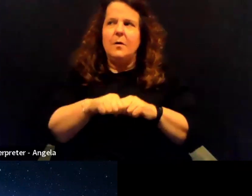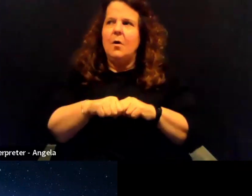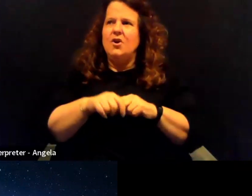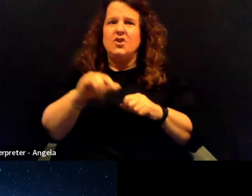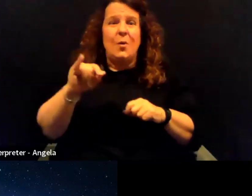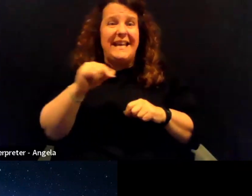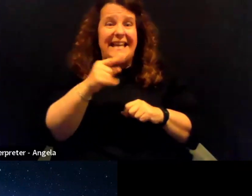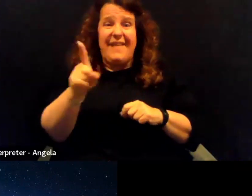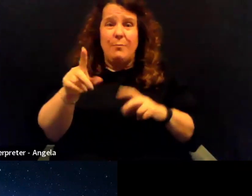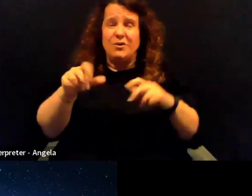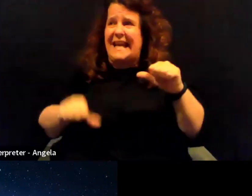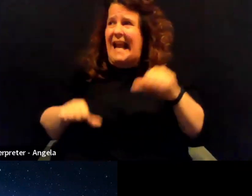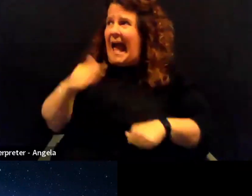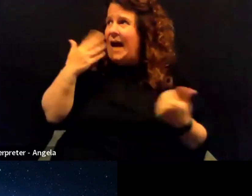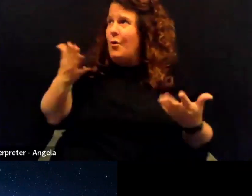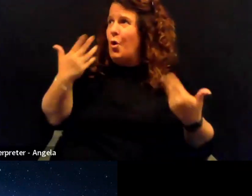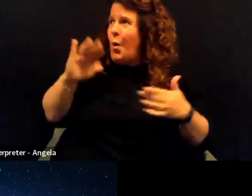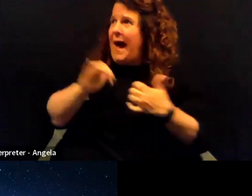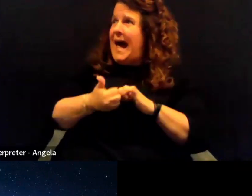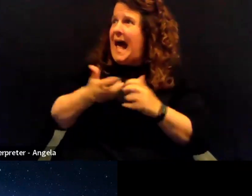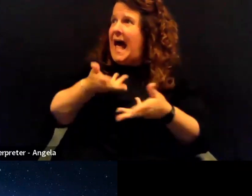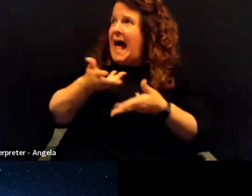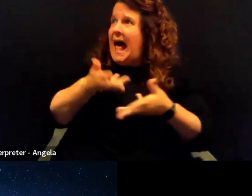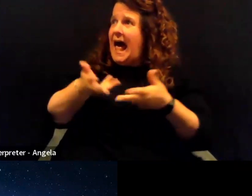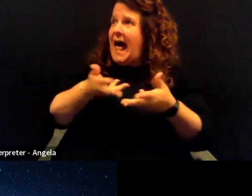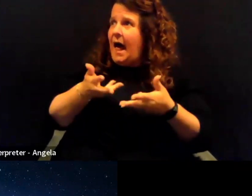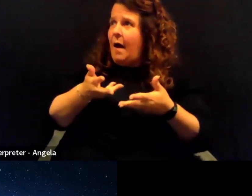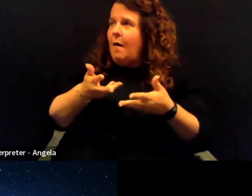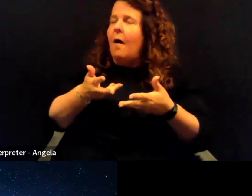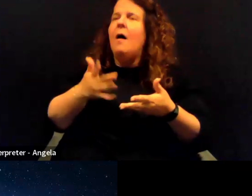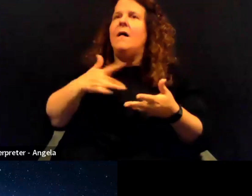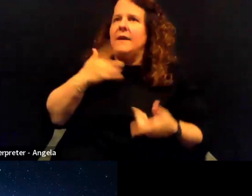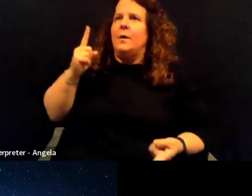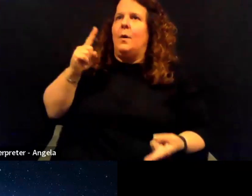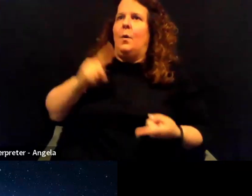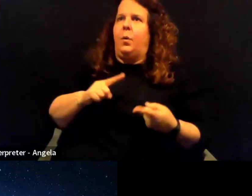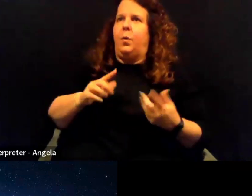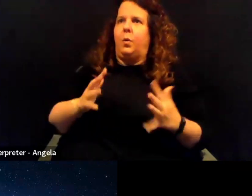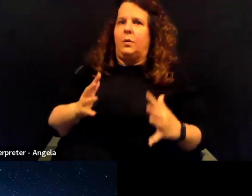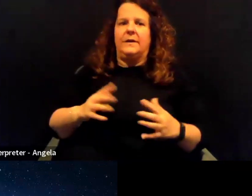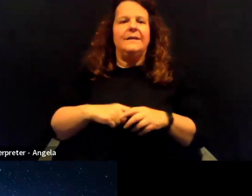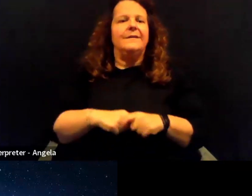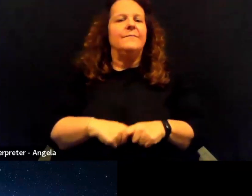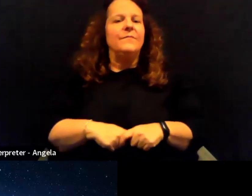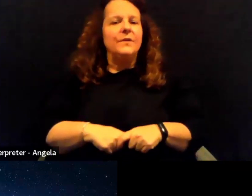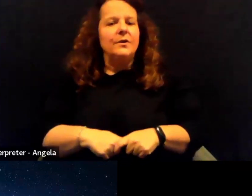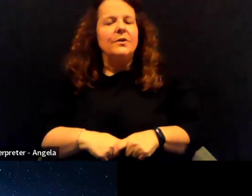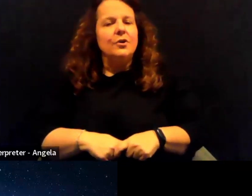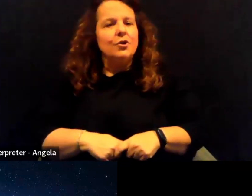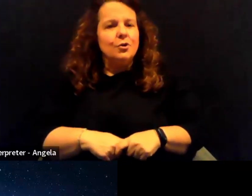and anxiety and awkwardness away on their end. You want to put people in a mental space where